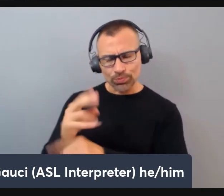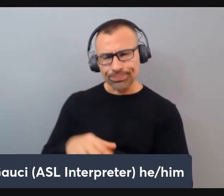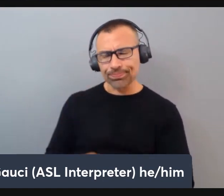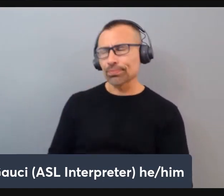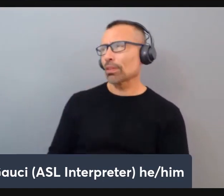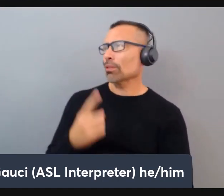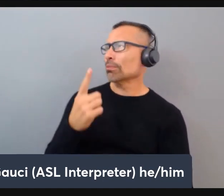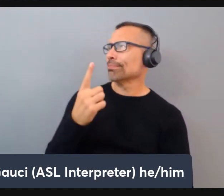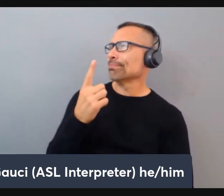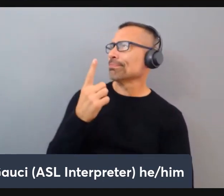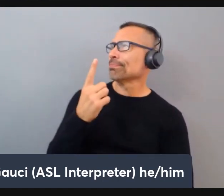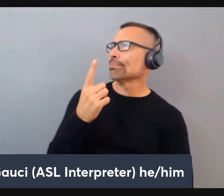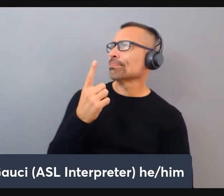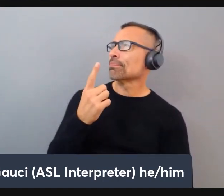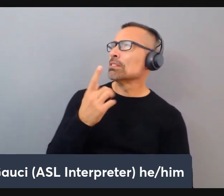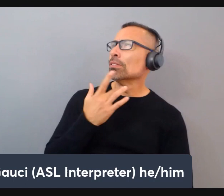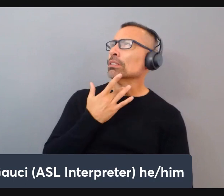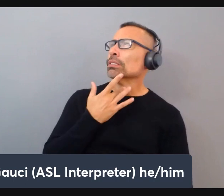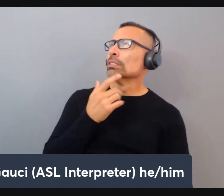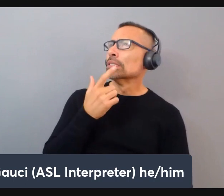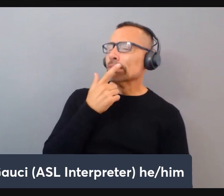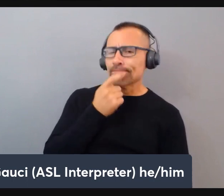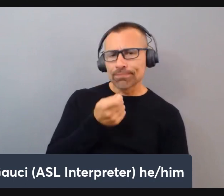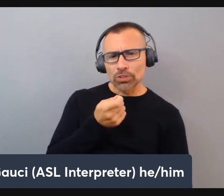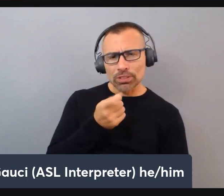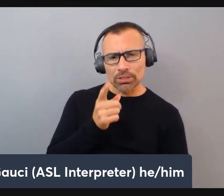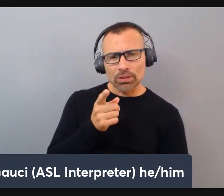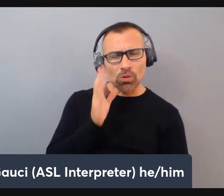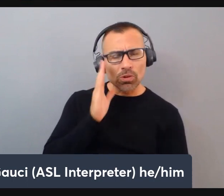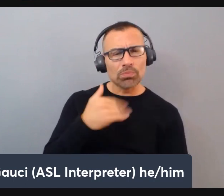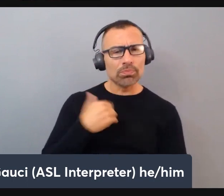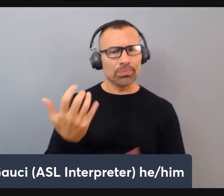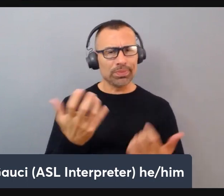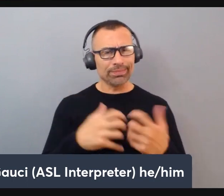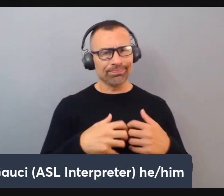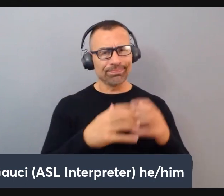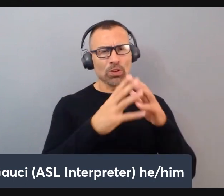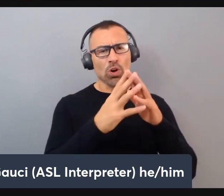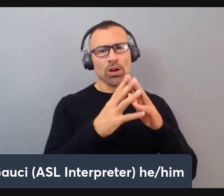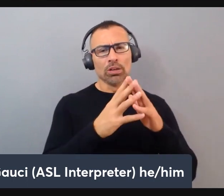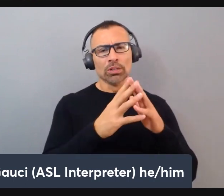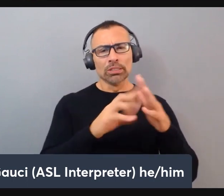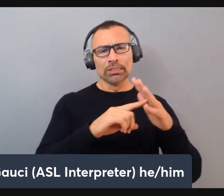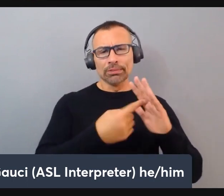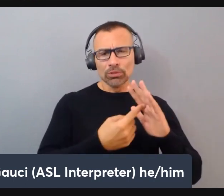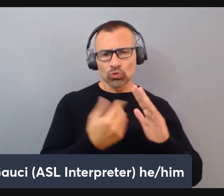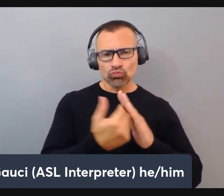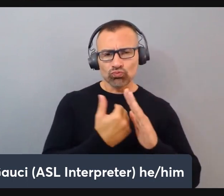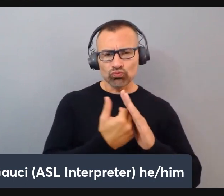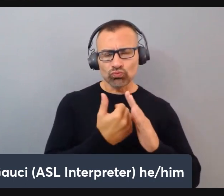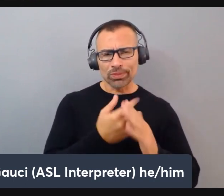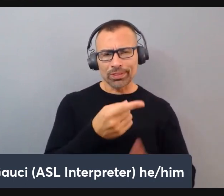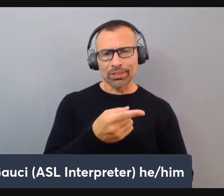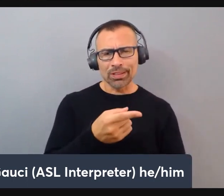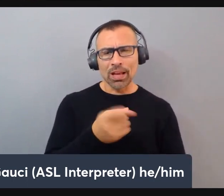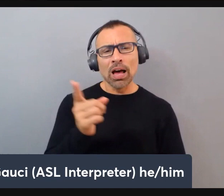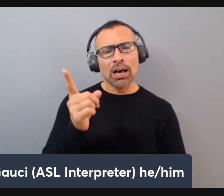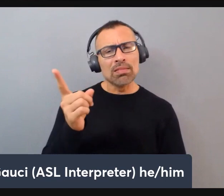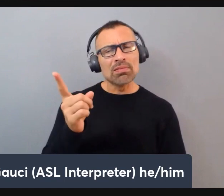would be a startup that I was talking to, which I believe we actually featured on the show not so long ago.